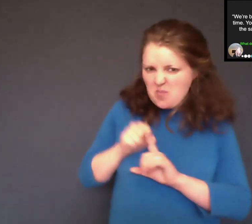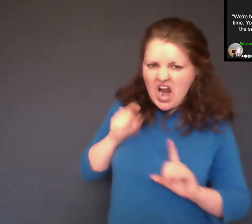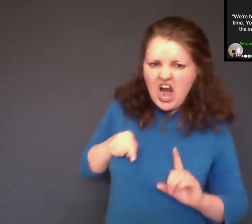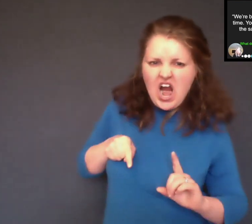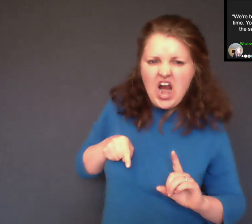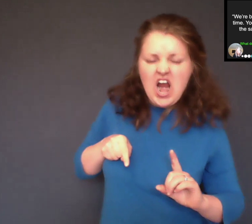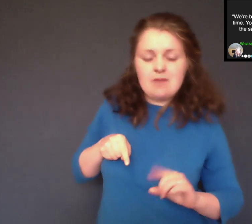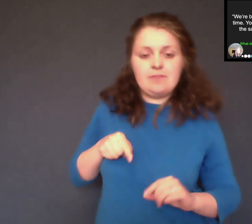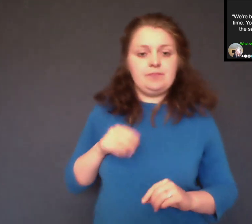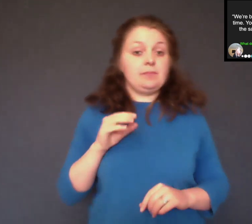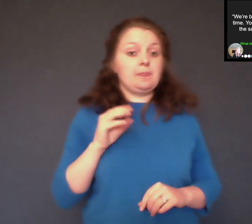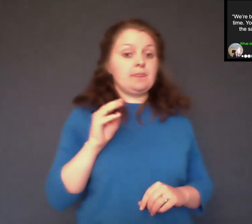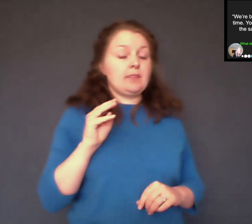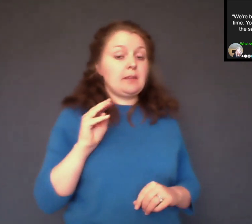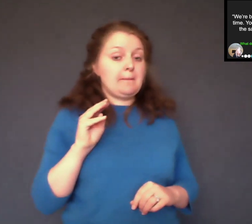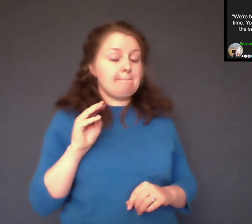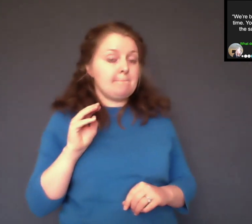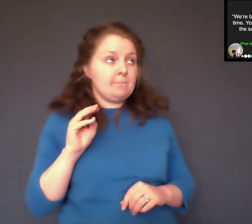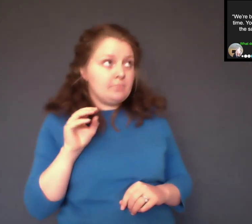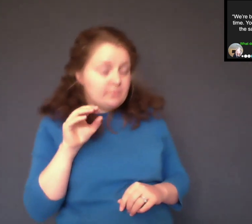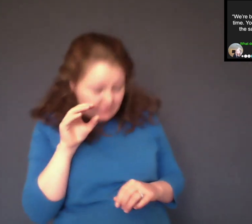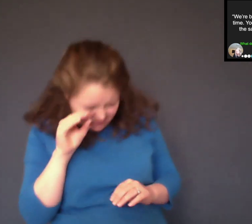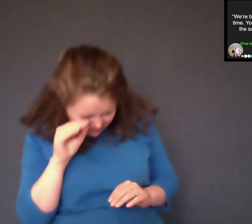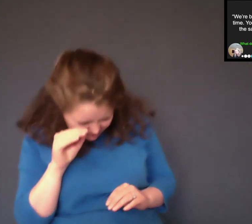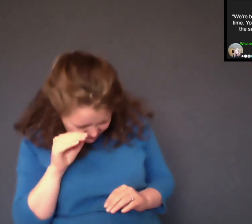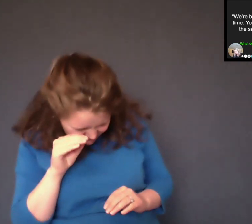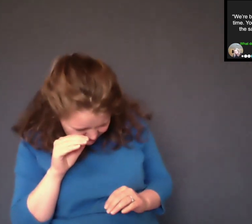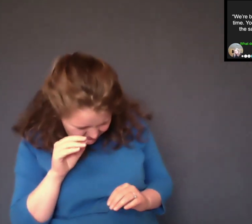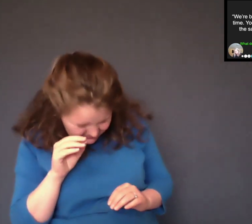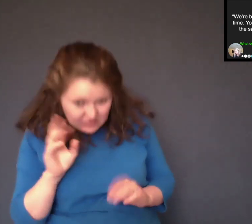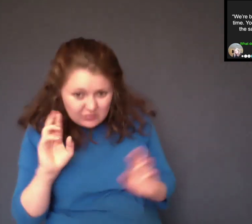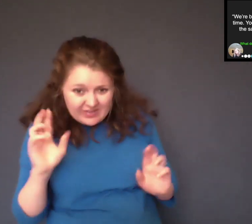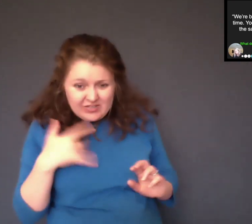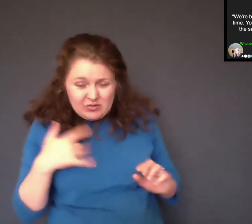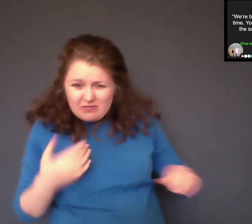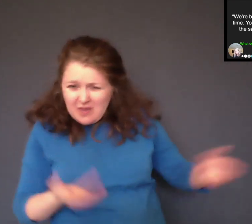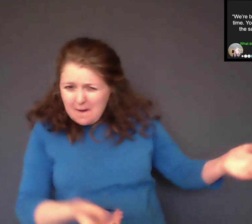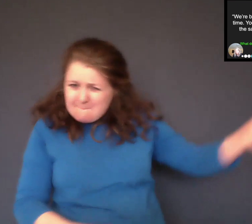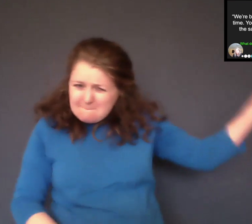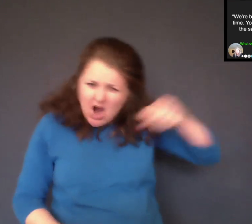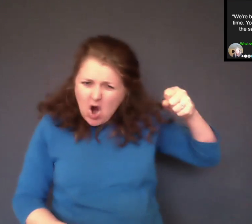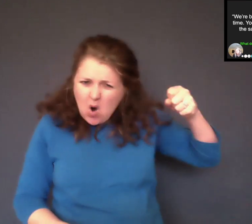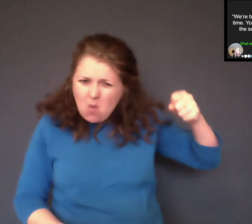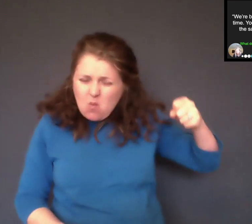the beast lowered its head an ex an expectation of punishment from above but it was harvey who